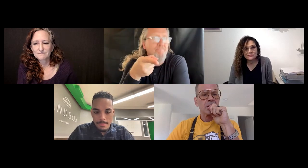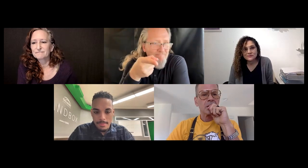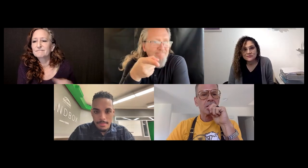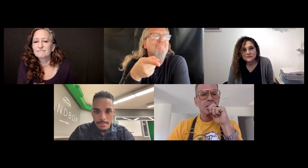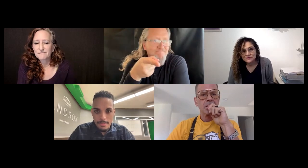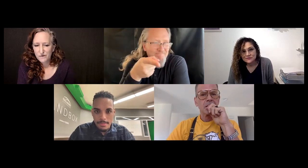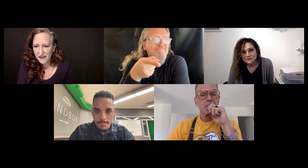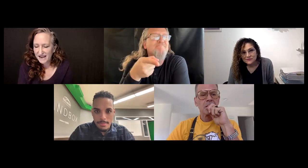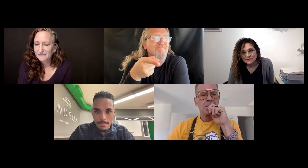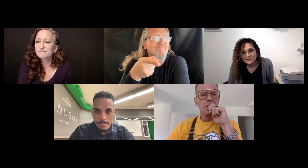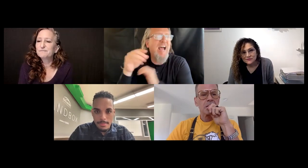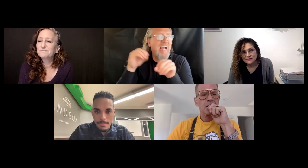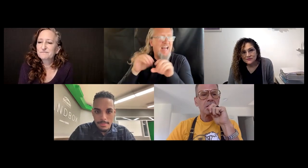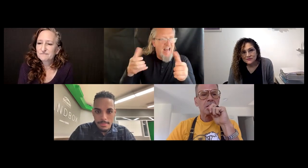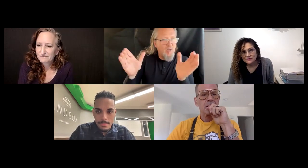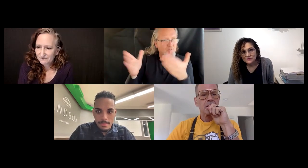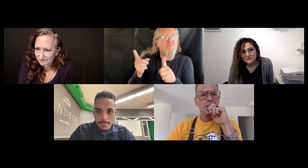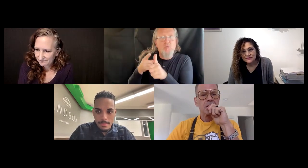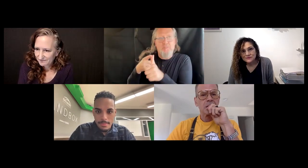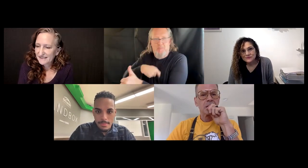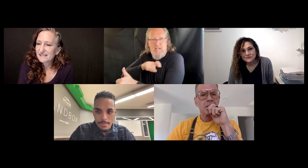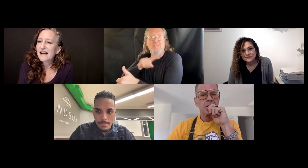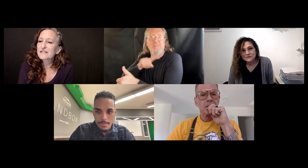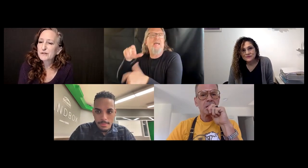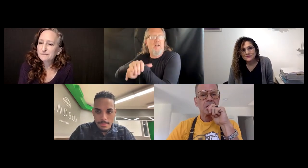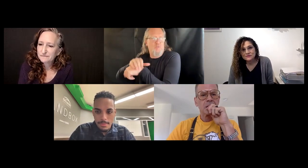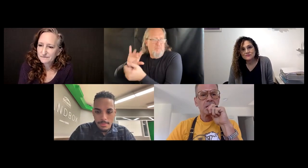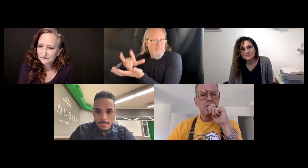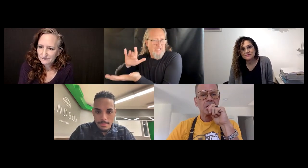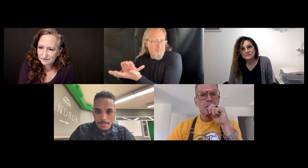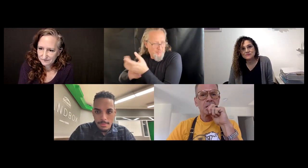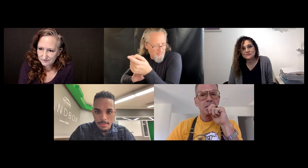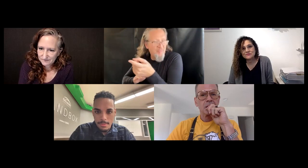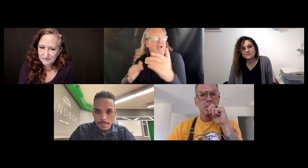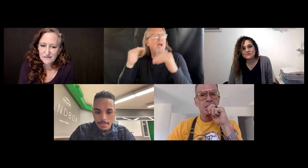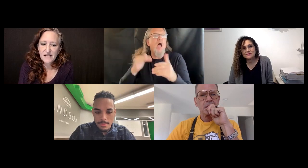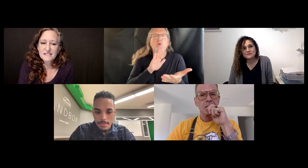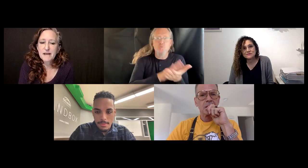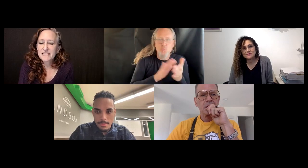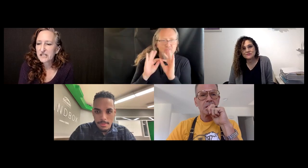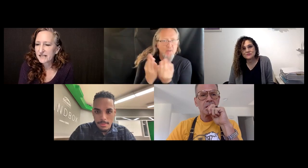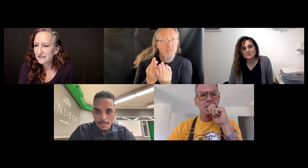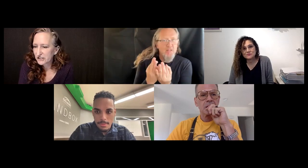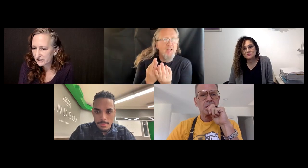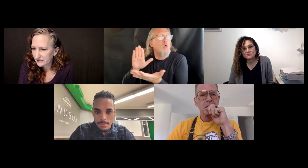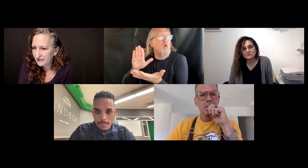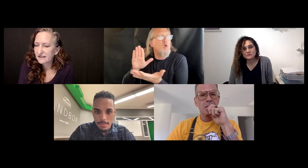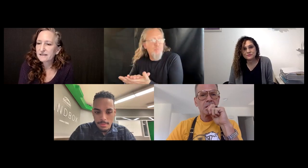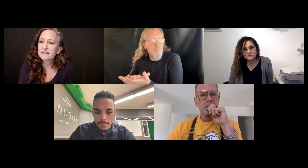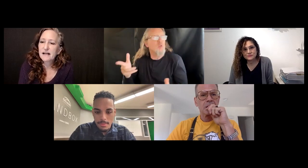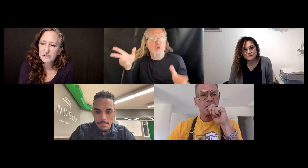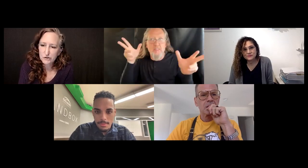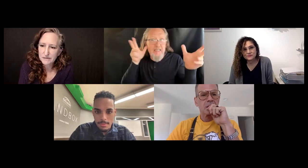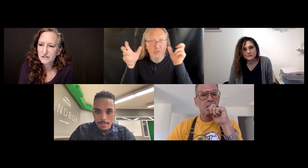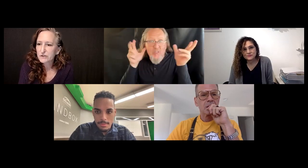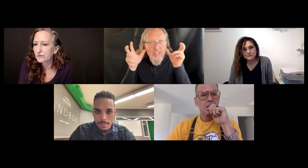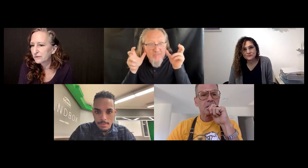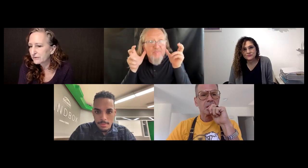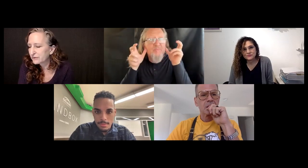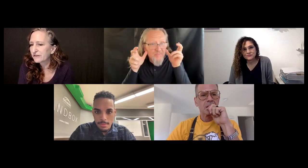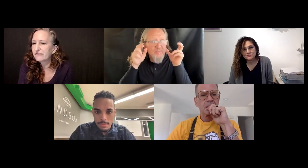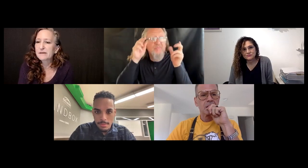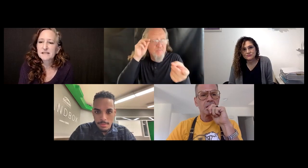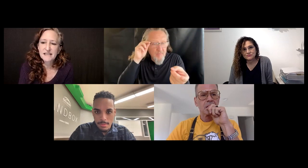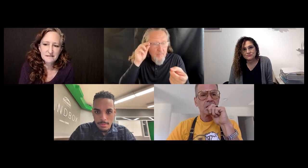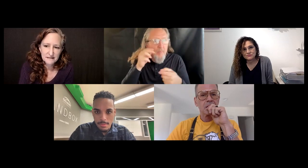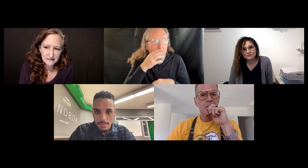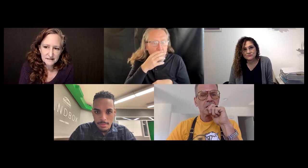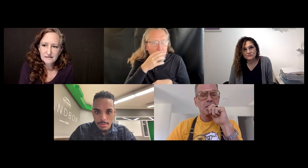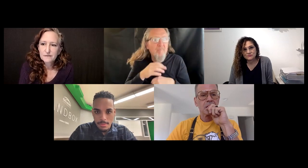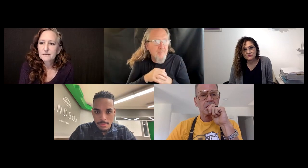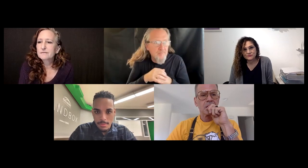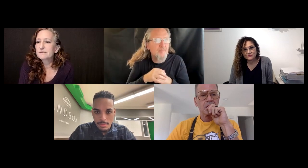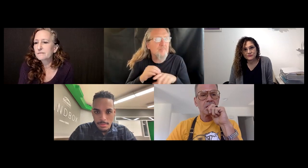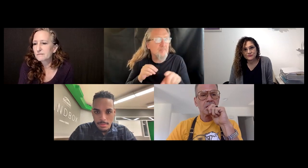Okay in the classroom. Got Spanish and English in the classroom at school. Through your family